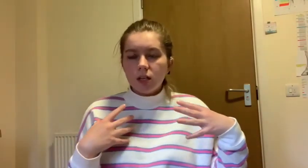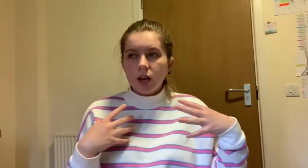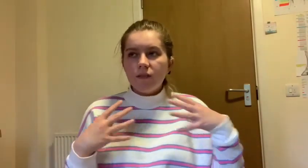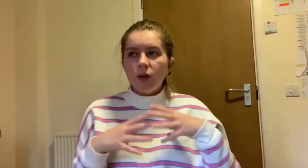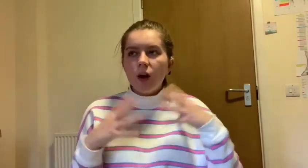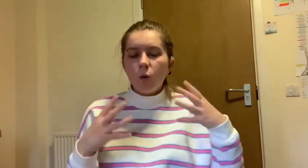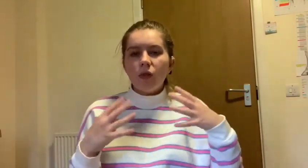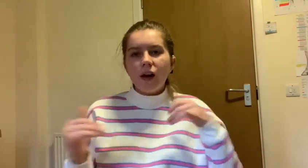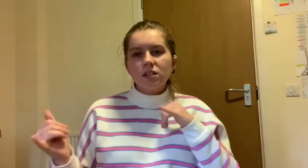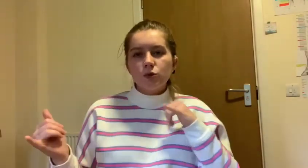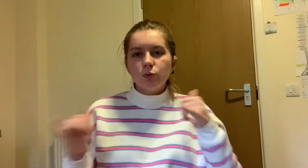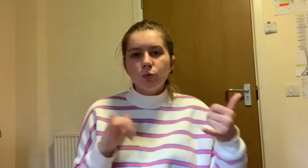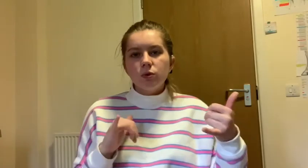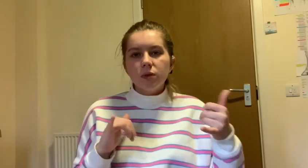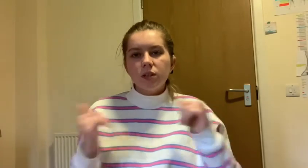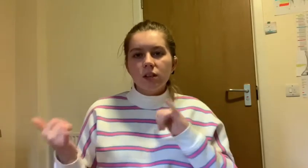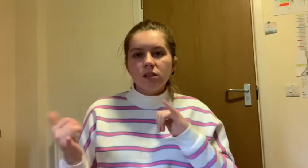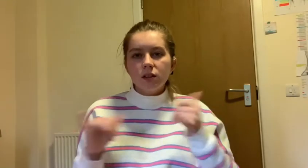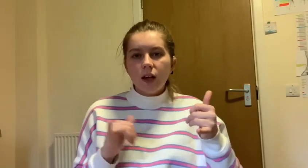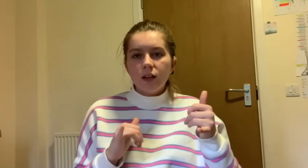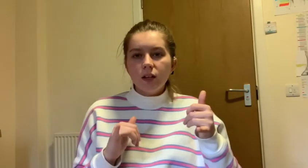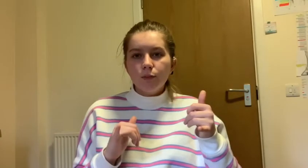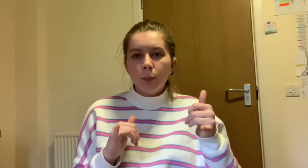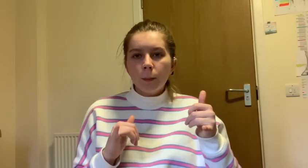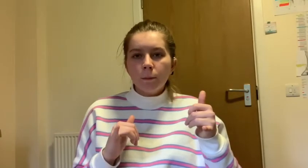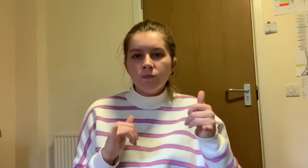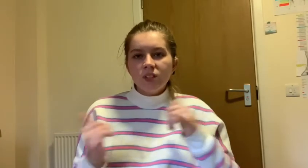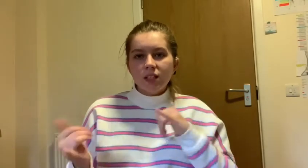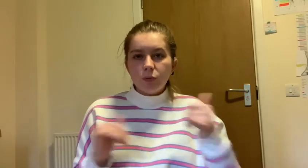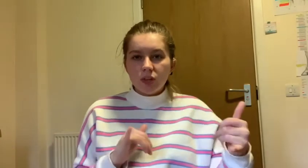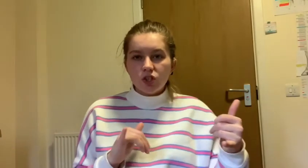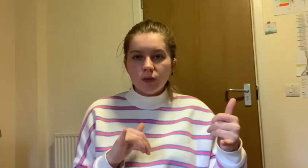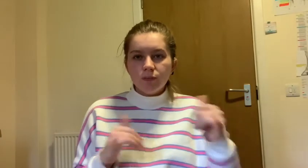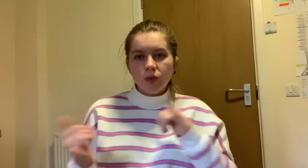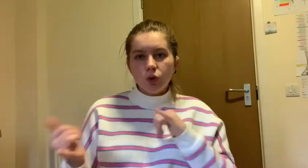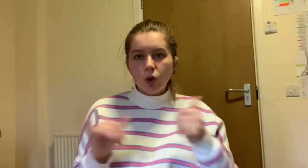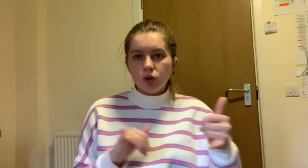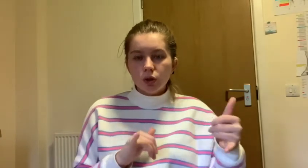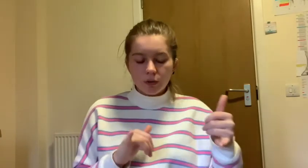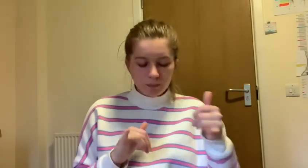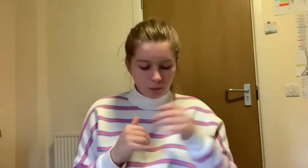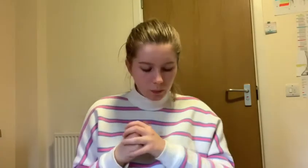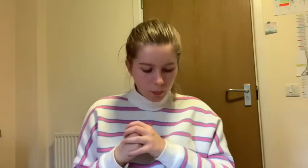of these are suitable be used as celebration. "Concert"